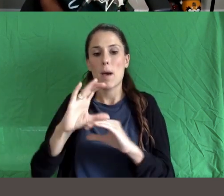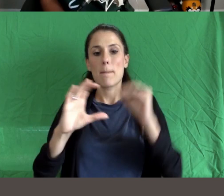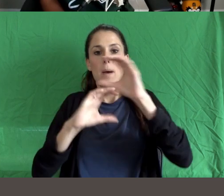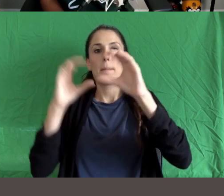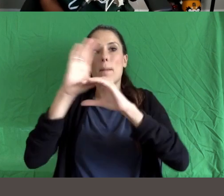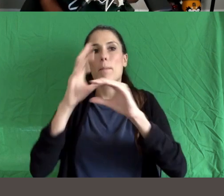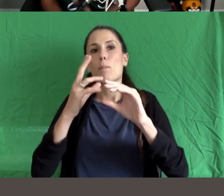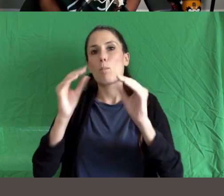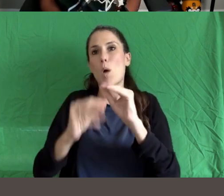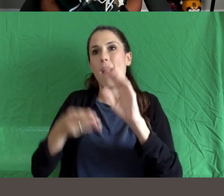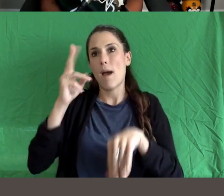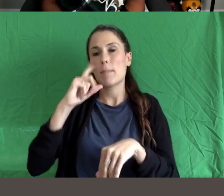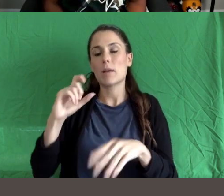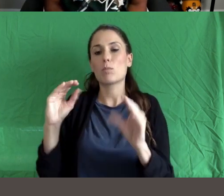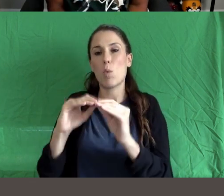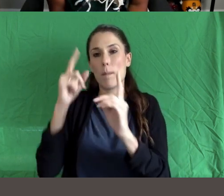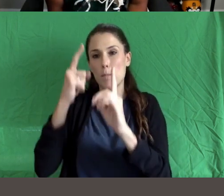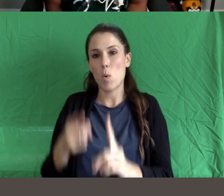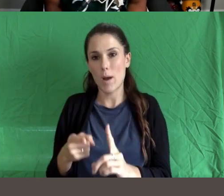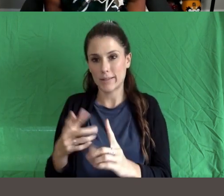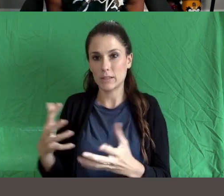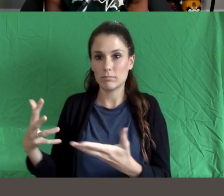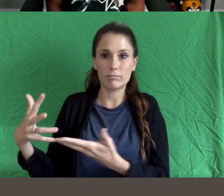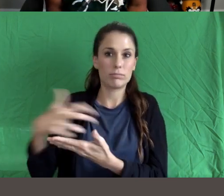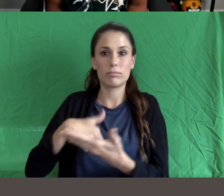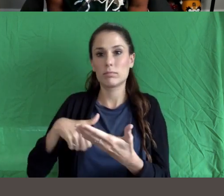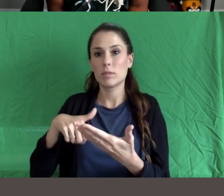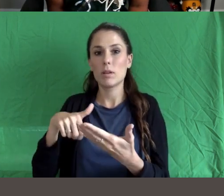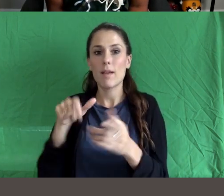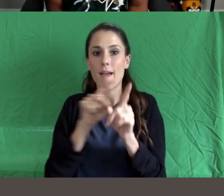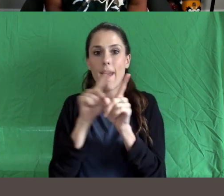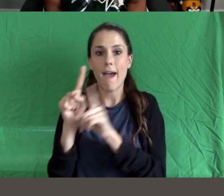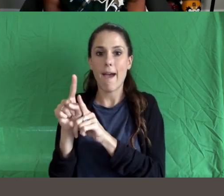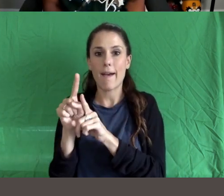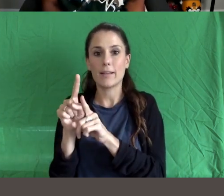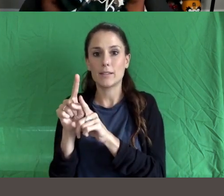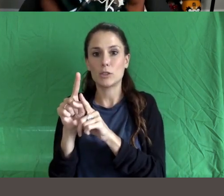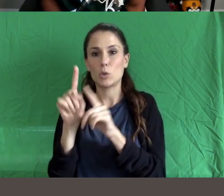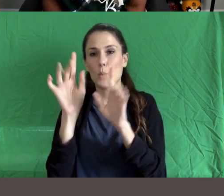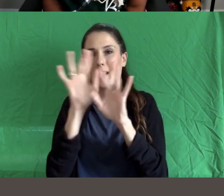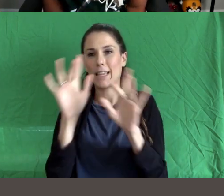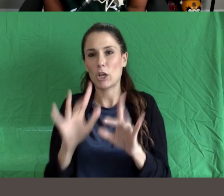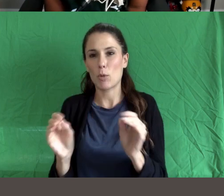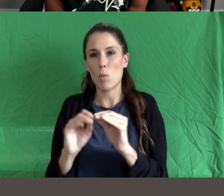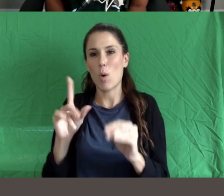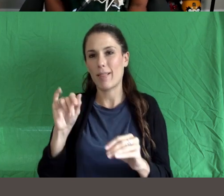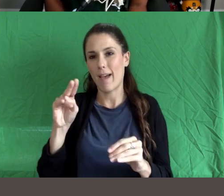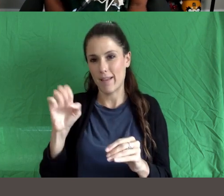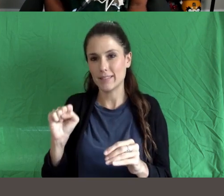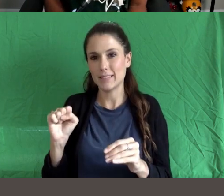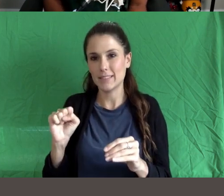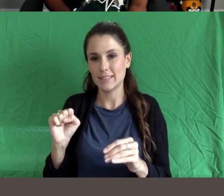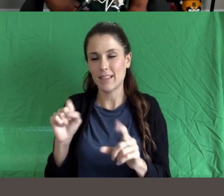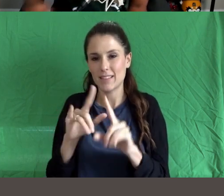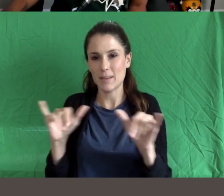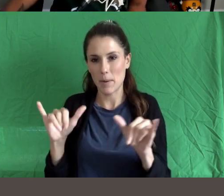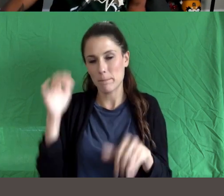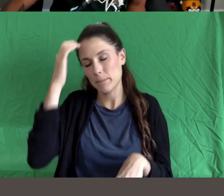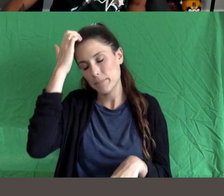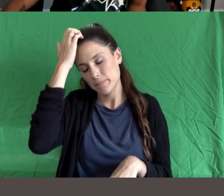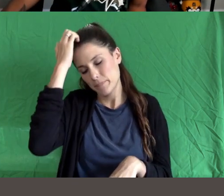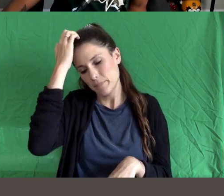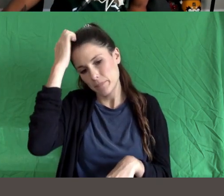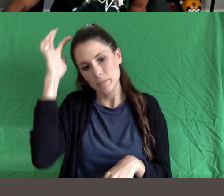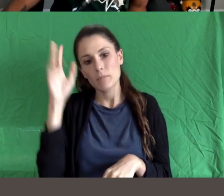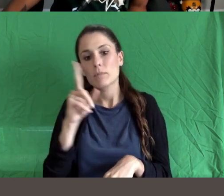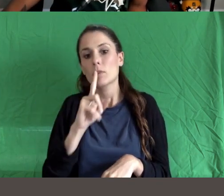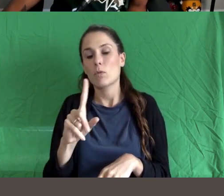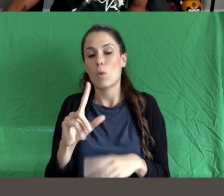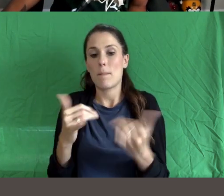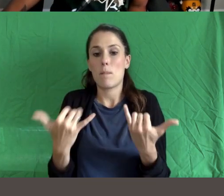gain more points as you clear more lines in a row. Whereas in a modern battle format,